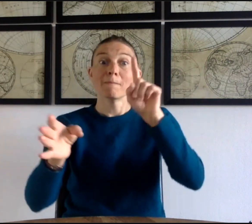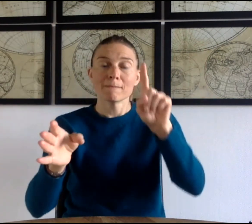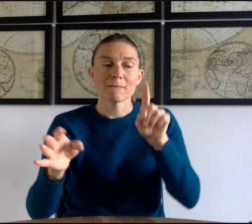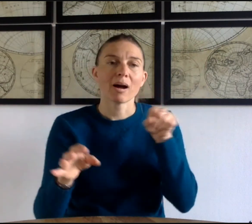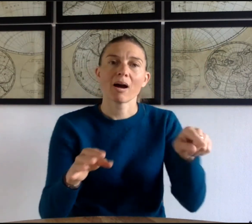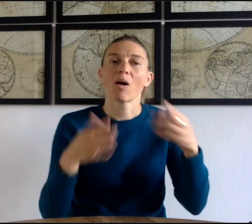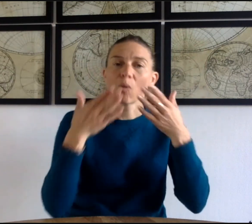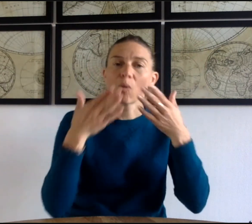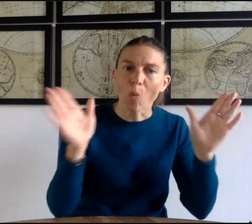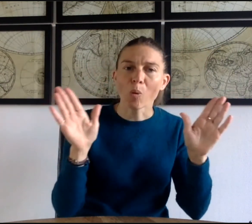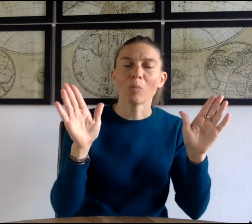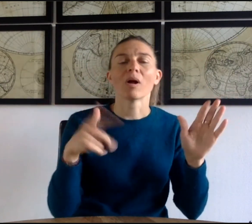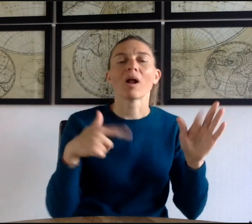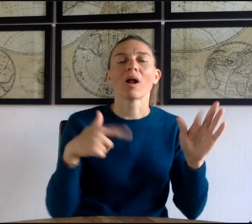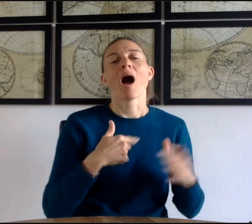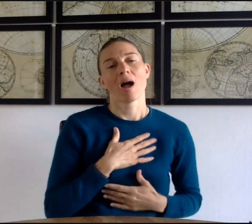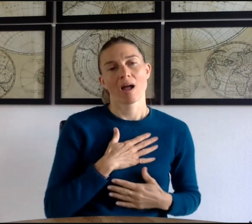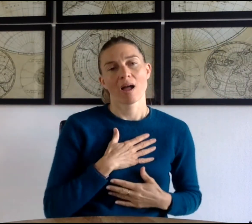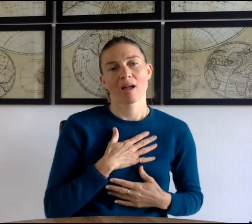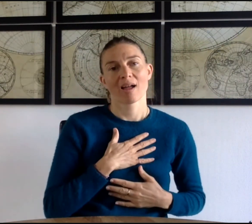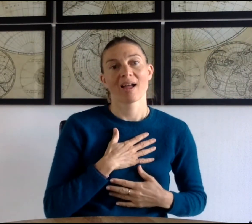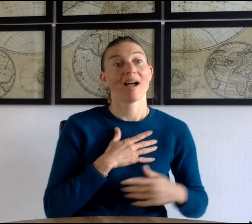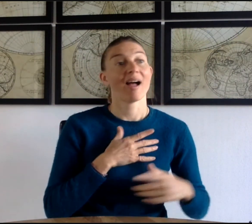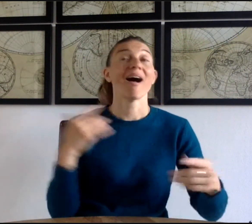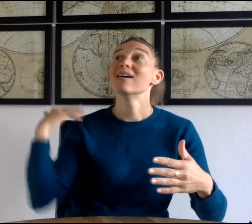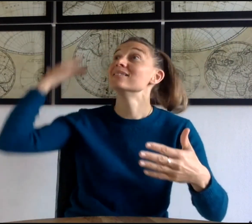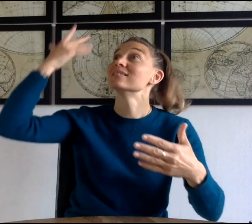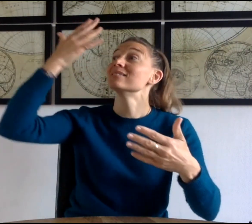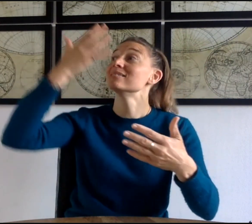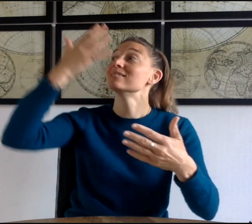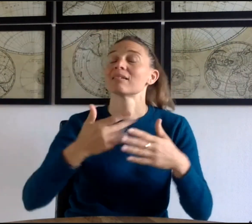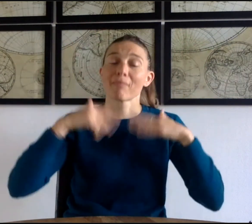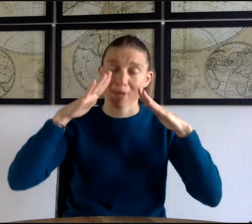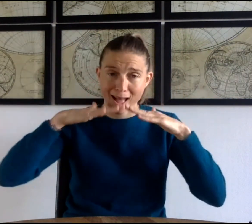Since then I'm so happy that many other people from Romania